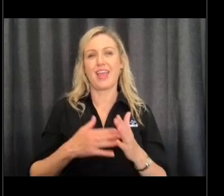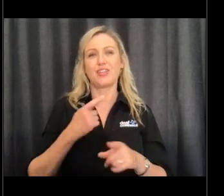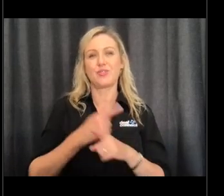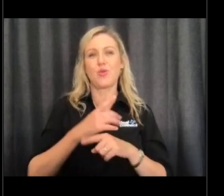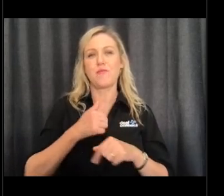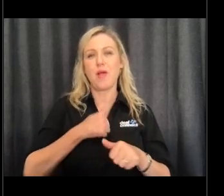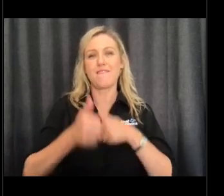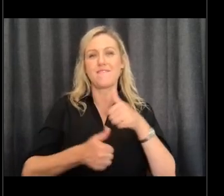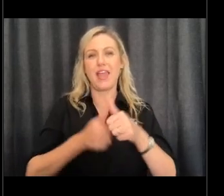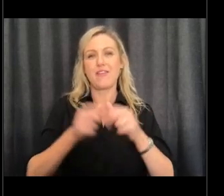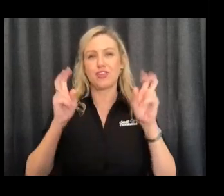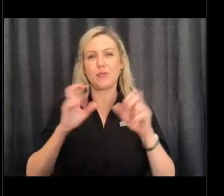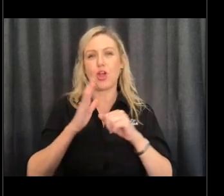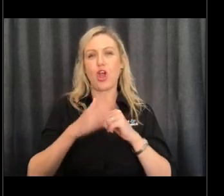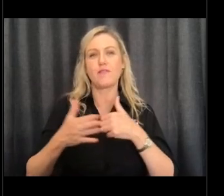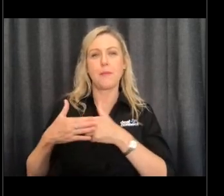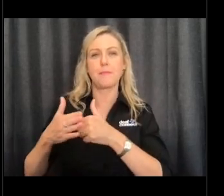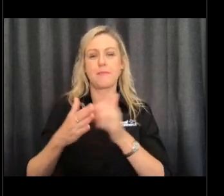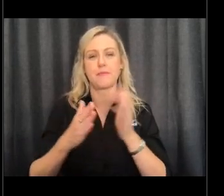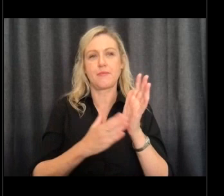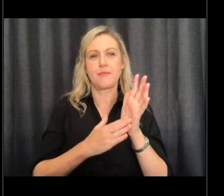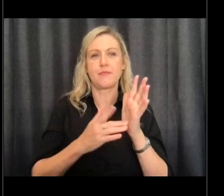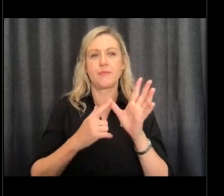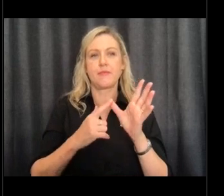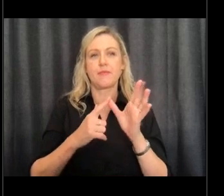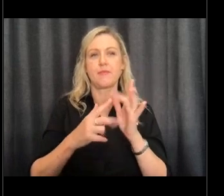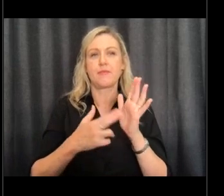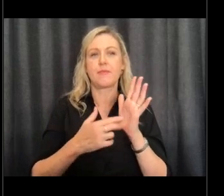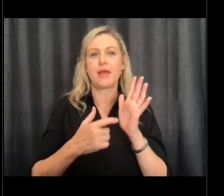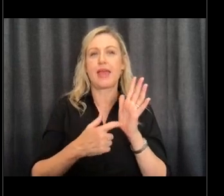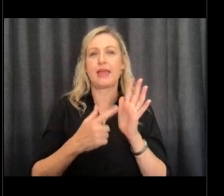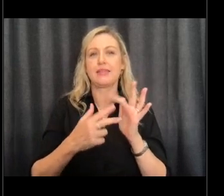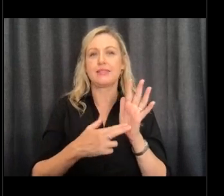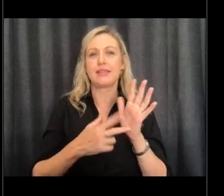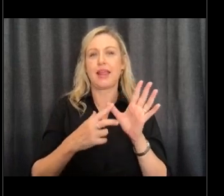It is and we'll cover the issues around maintenance.